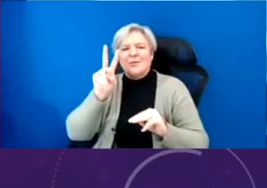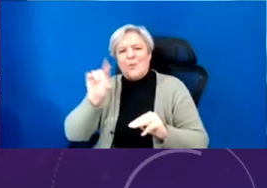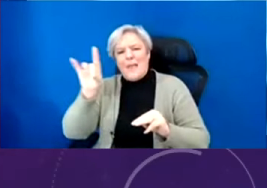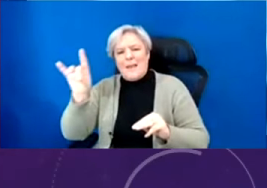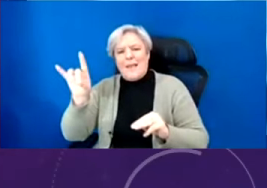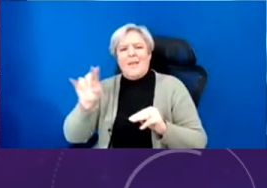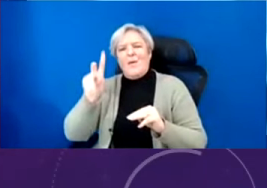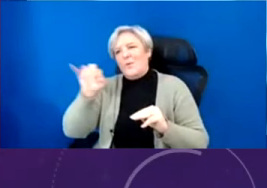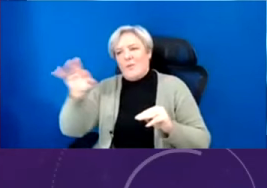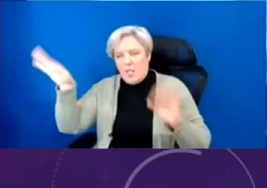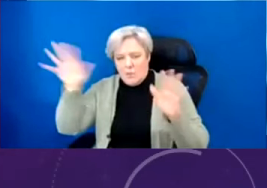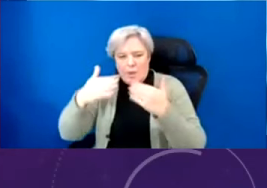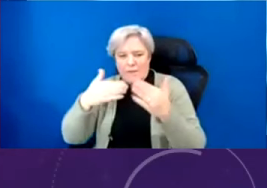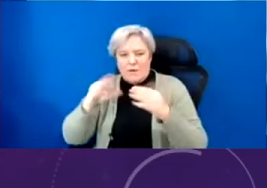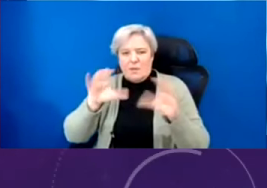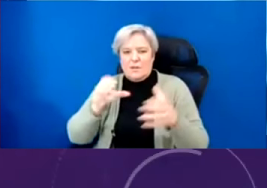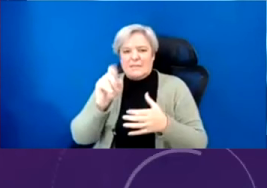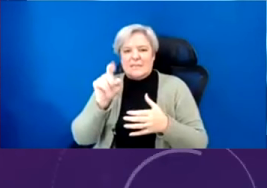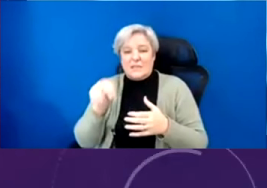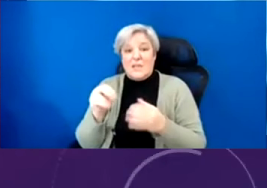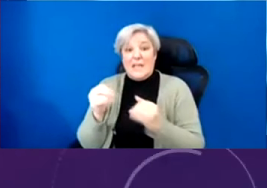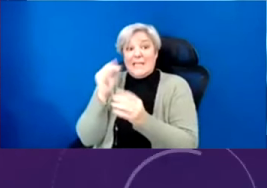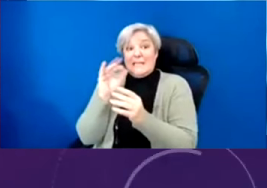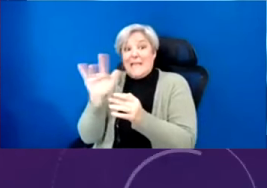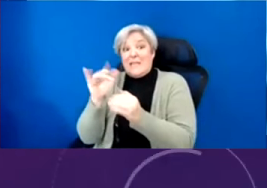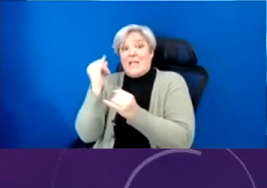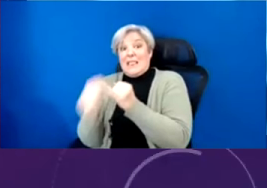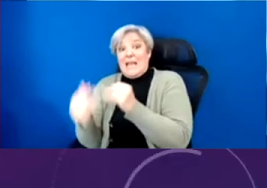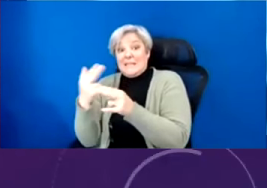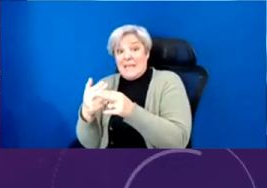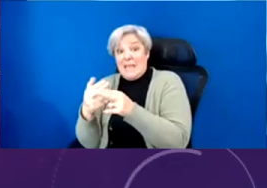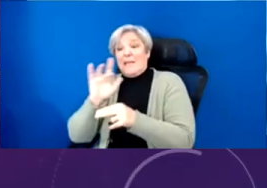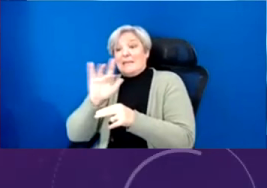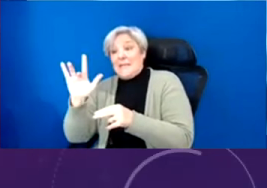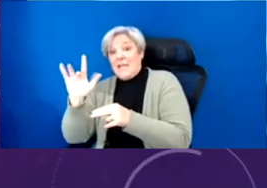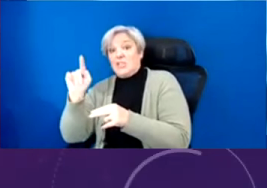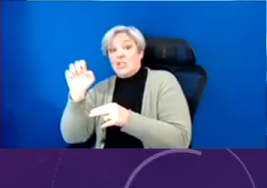One, two, three, four, five, dash. Last name, dash, term right.